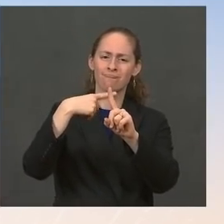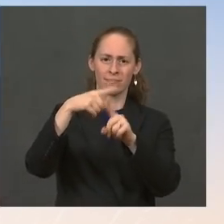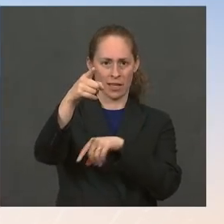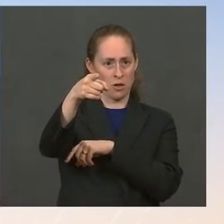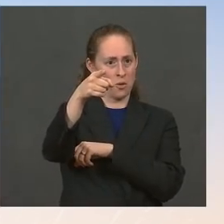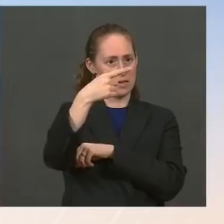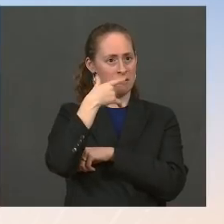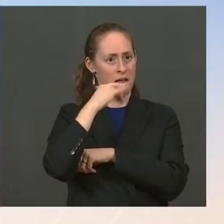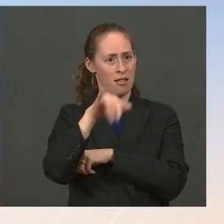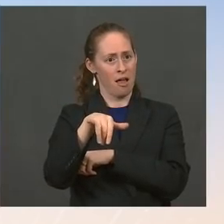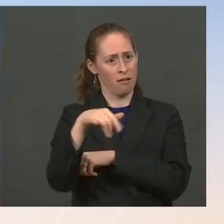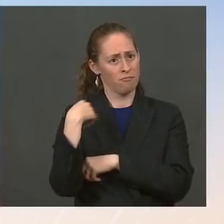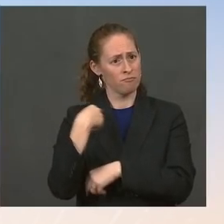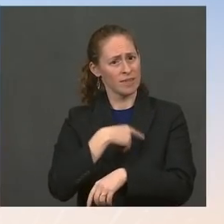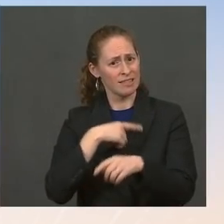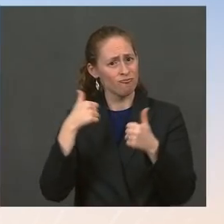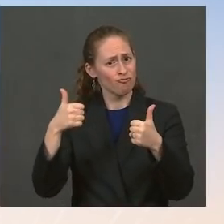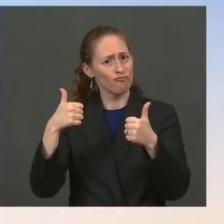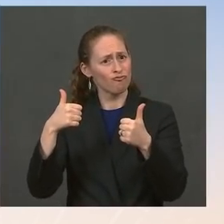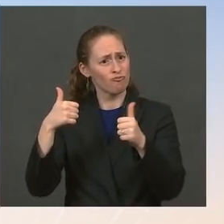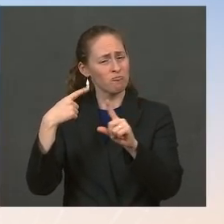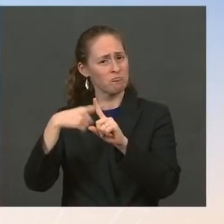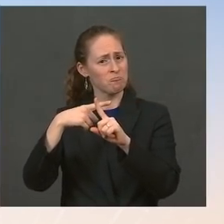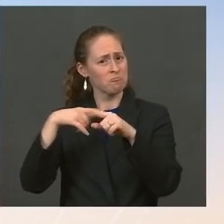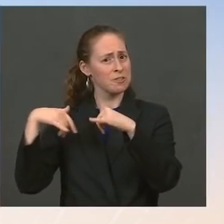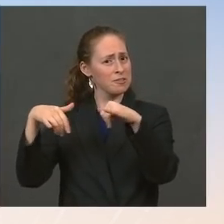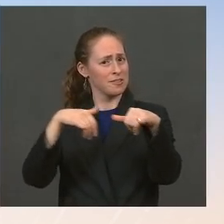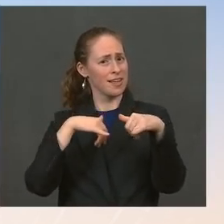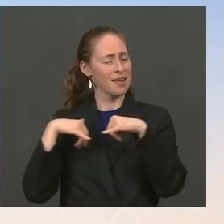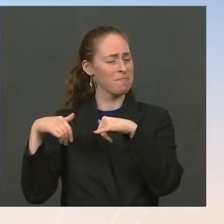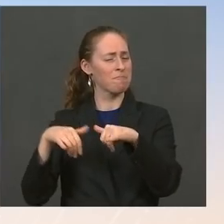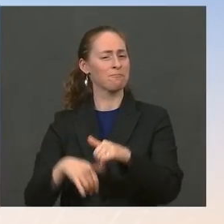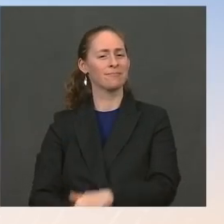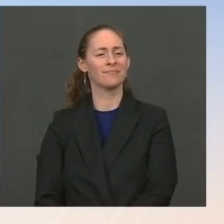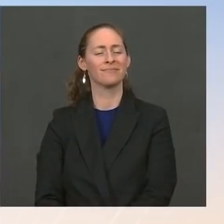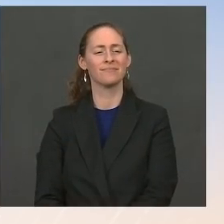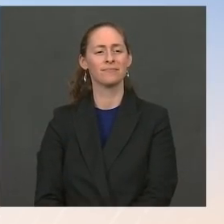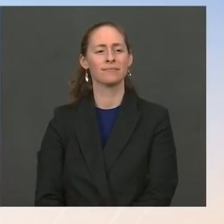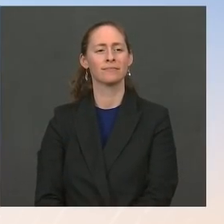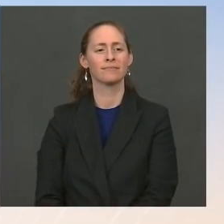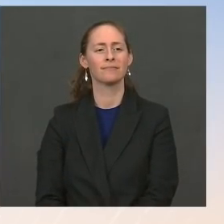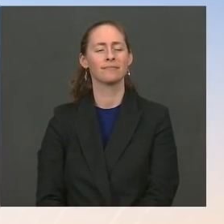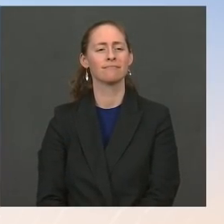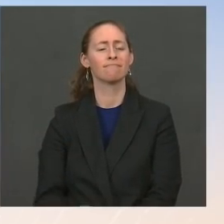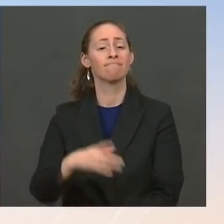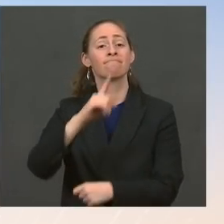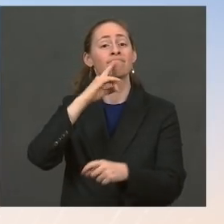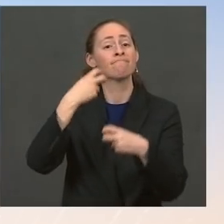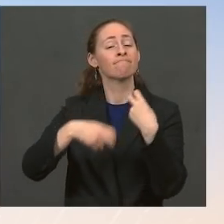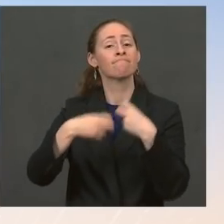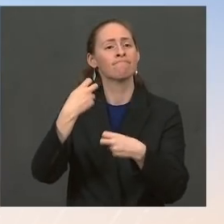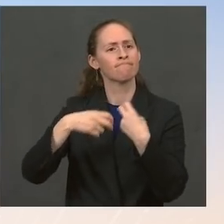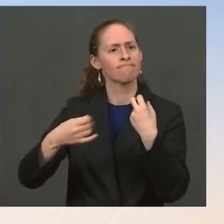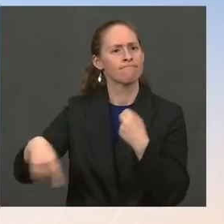But again, I would point to the fact that there isn't a great deal of history or experience in scoring IRS enforcement.